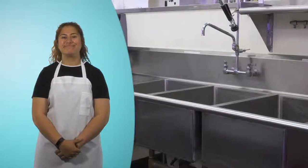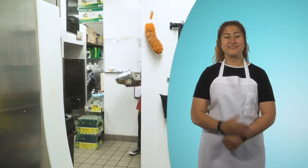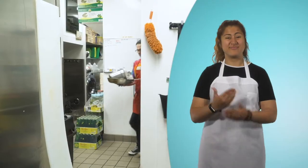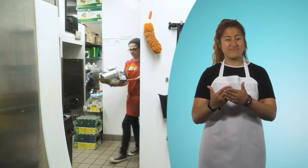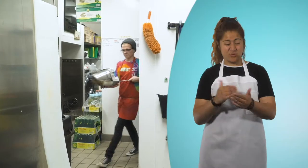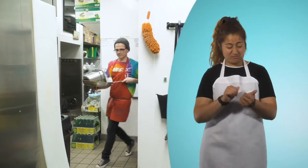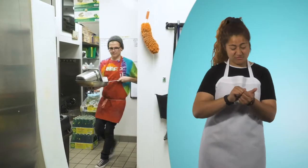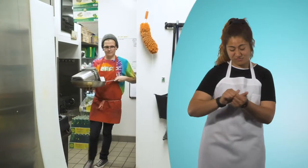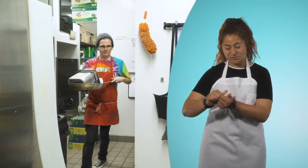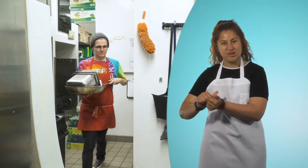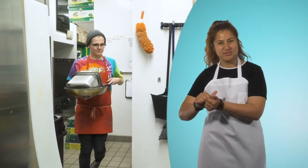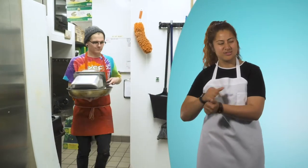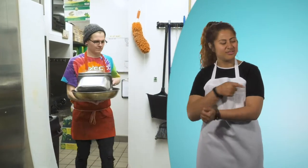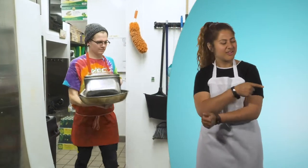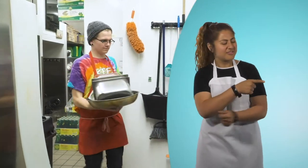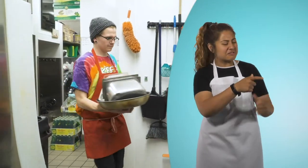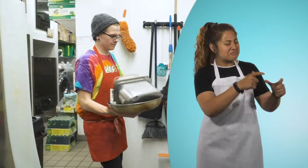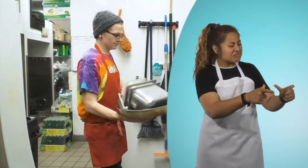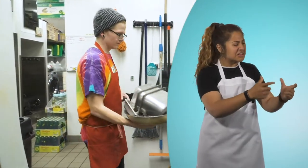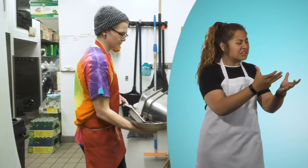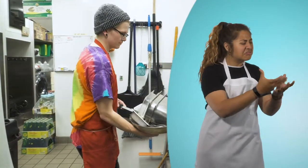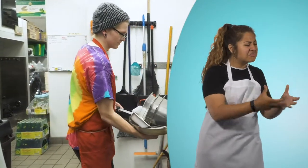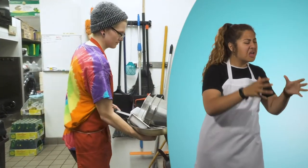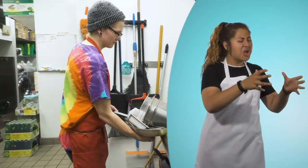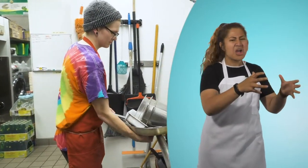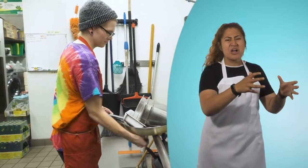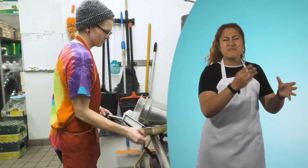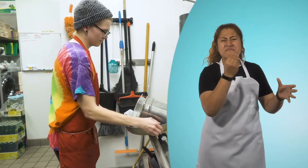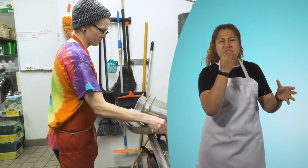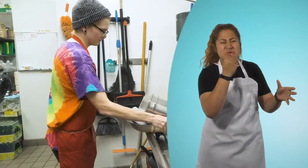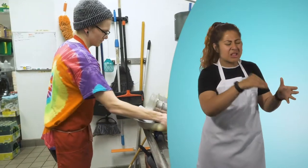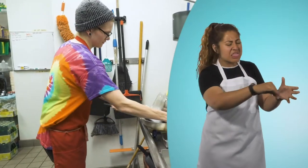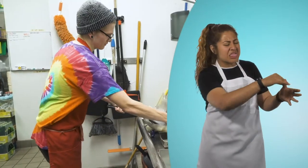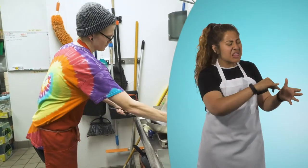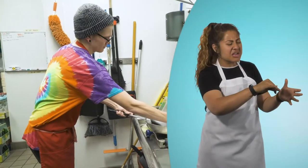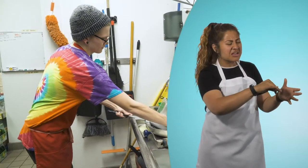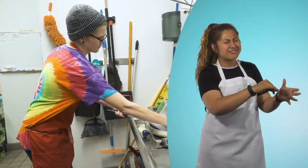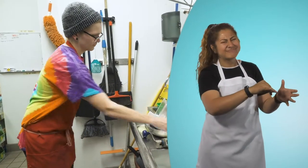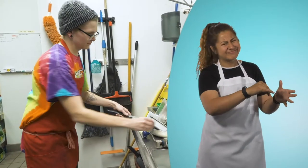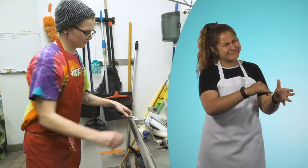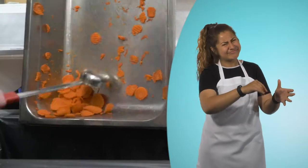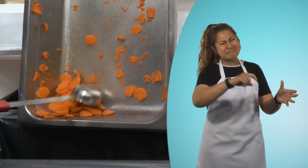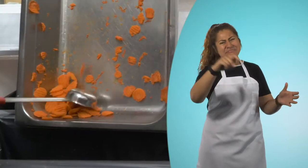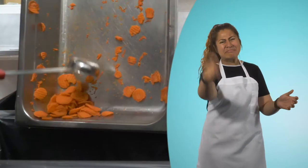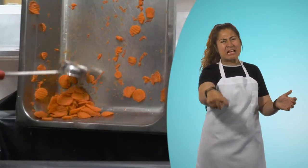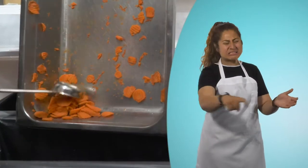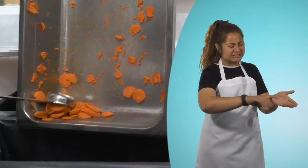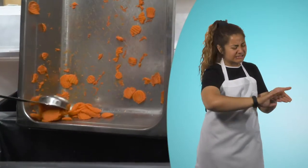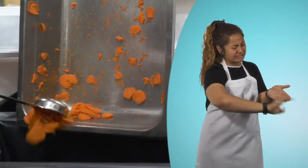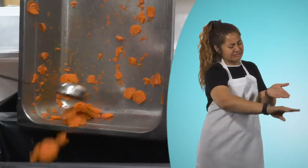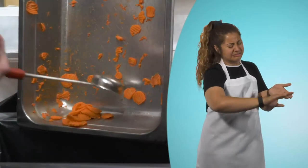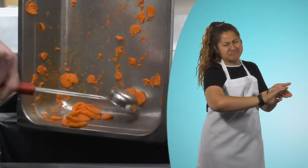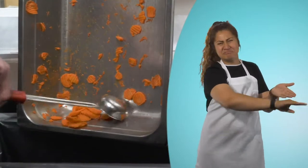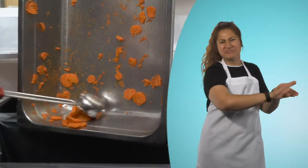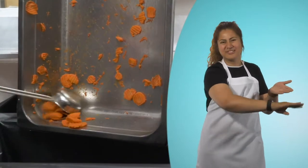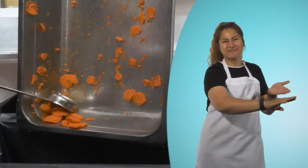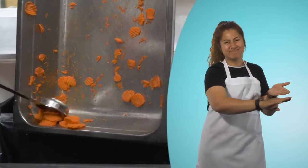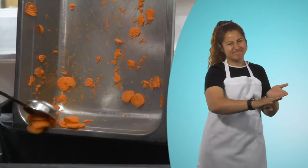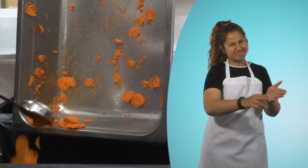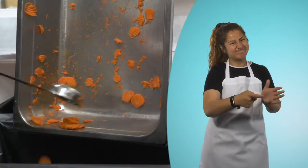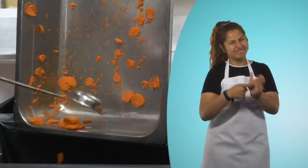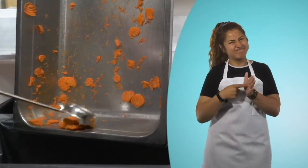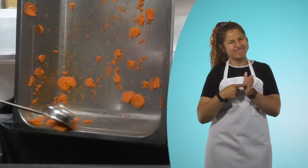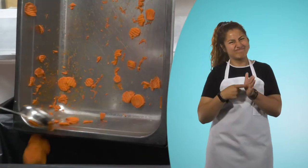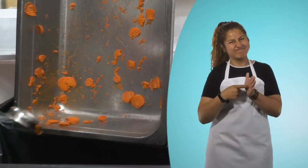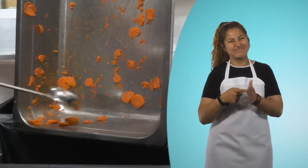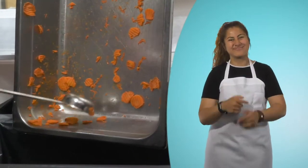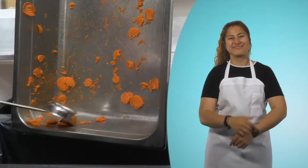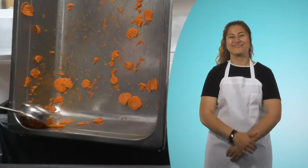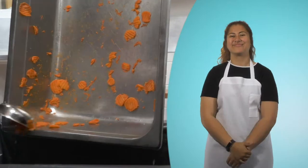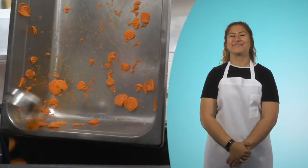Before you being cleaning and sanitizing using a three-compartment sink, make sure to scrape off all the loose particles of food.